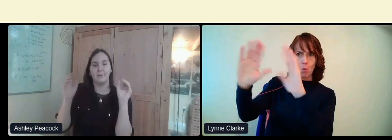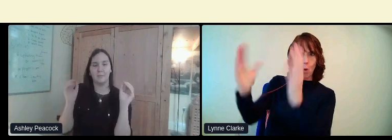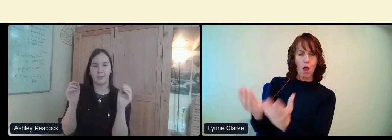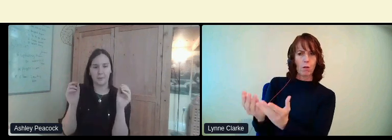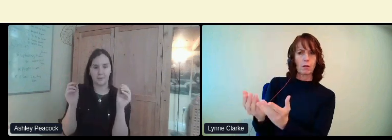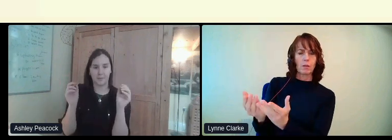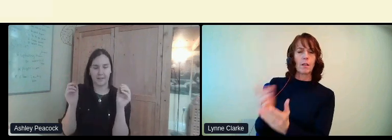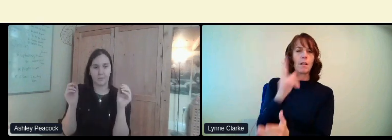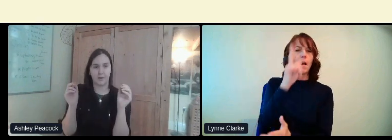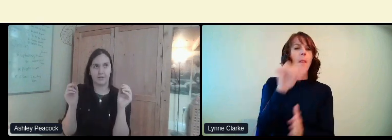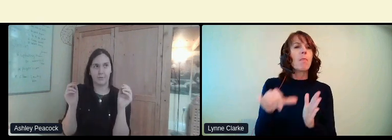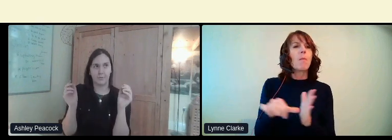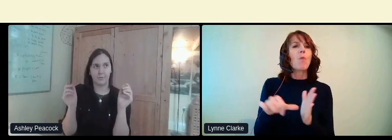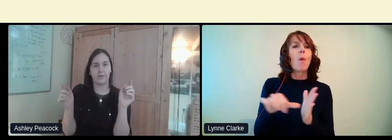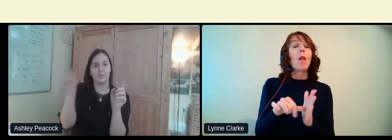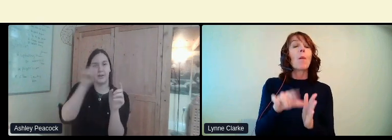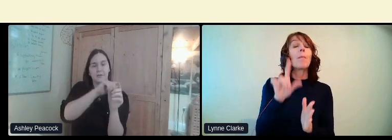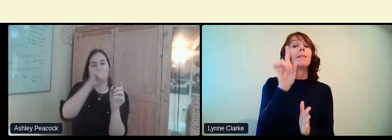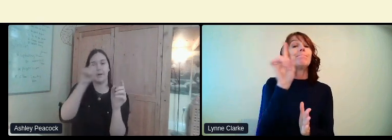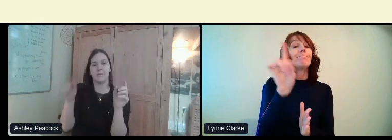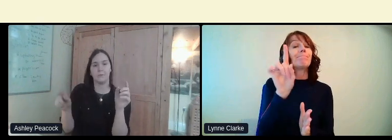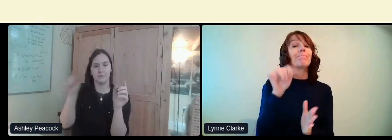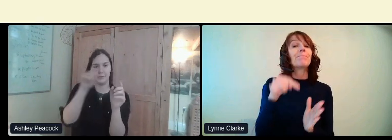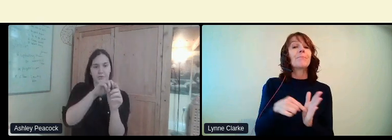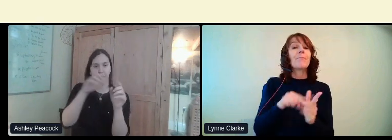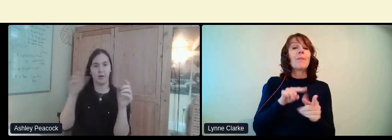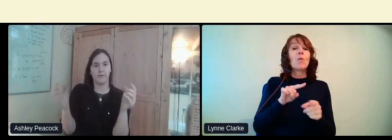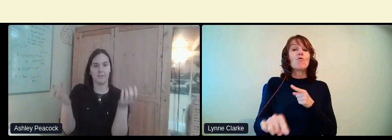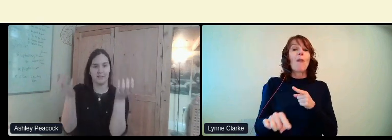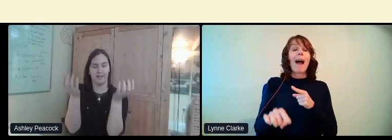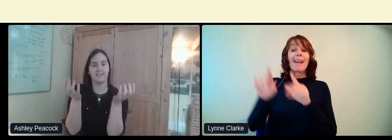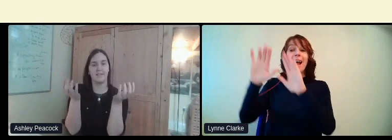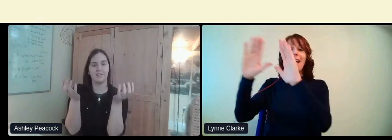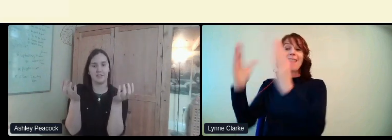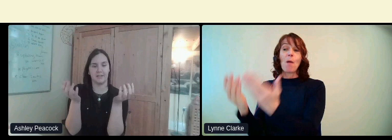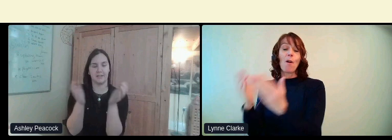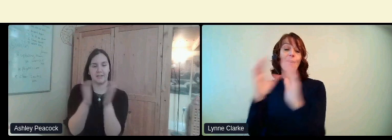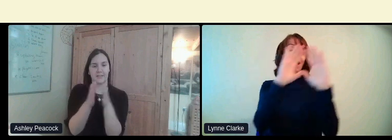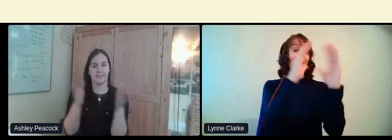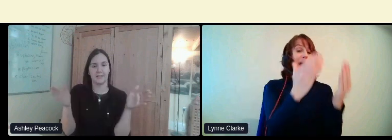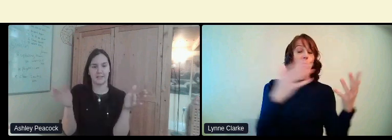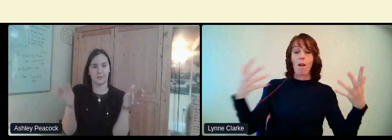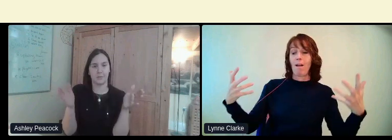The problem is when they try and combine the two worlds and essentially there exists what